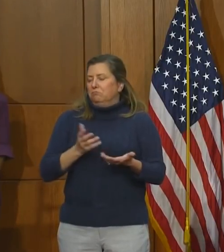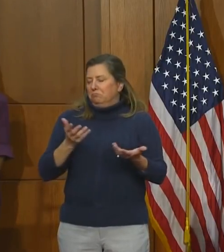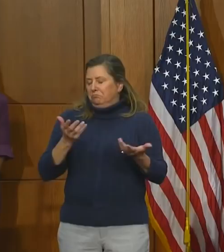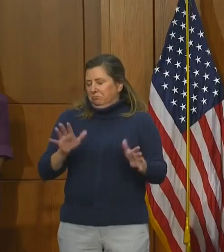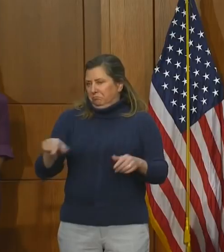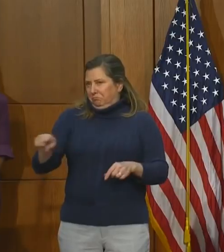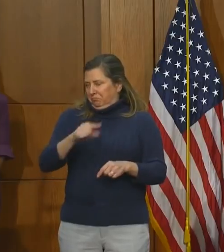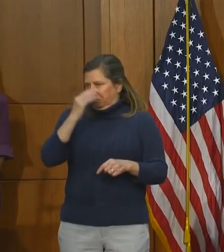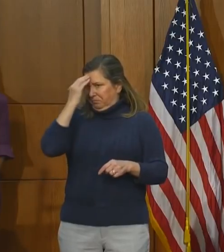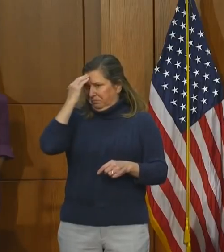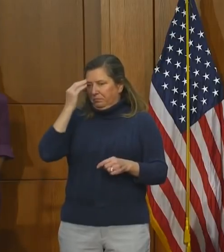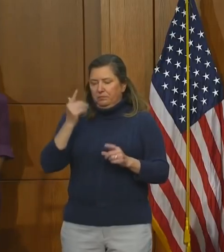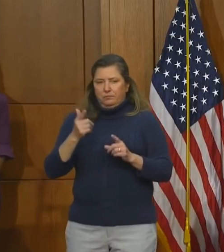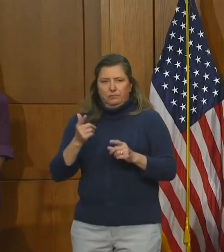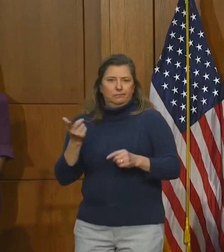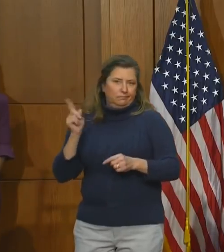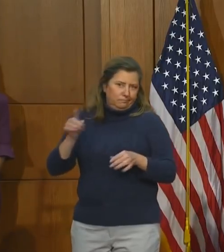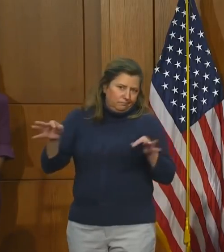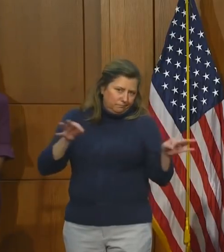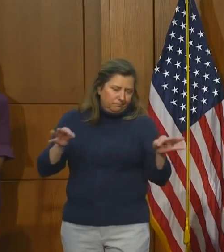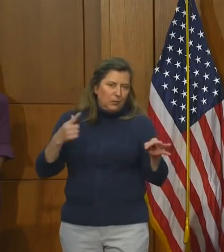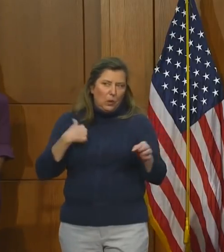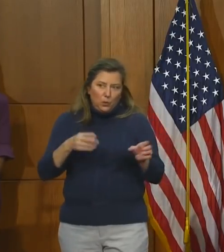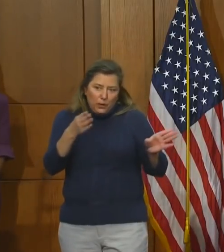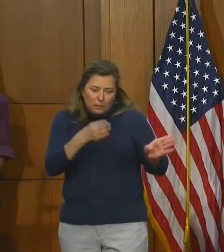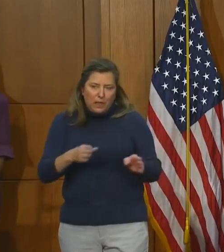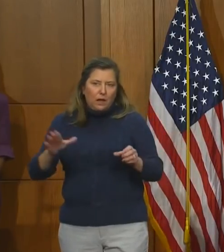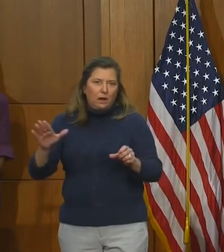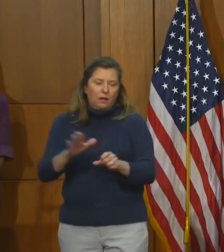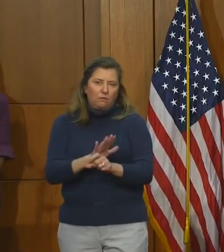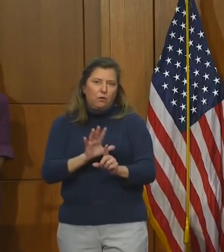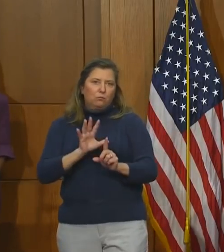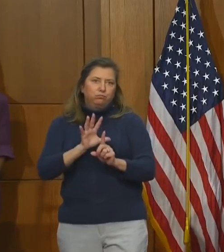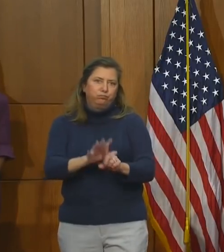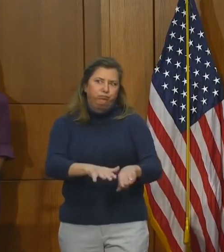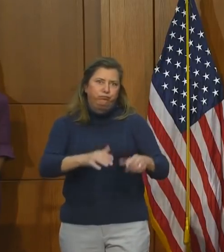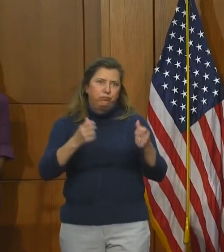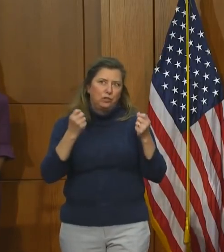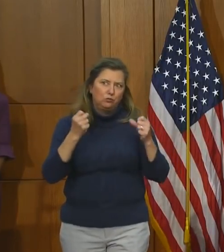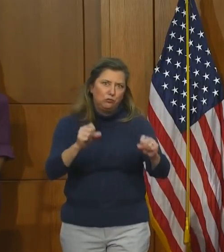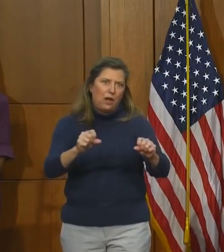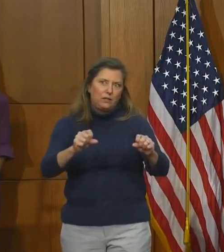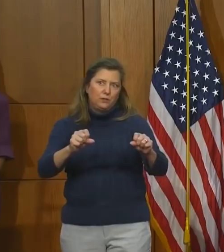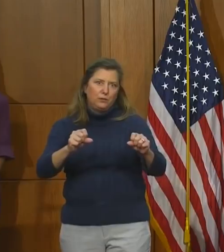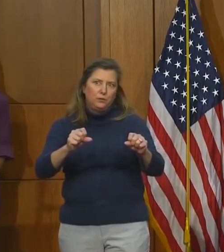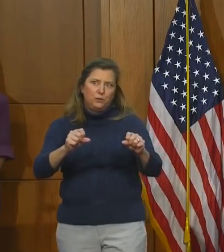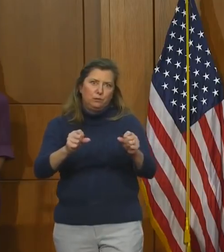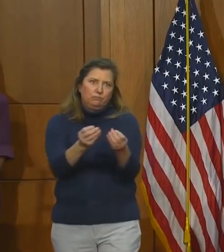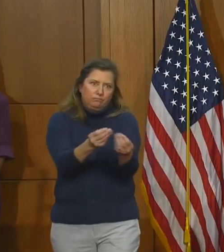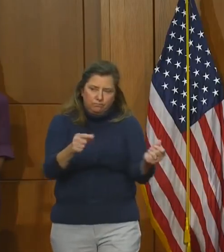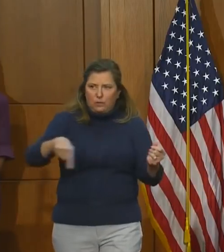THAN HALF OF THOSE ARE IN NURSING HOMES- AND- AS YOU HAVE HEARD THAT PREVIOUSLY- FROM